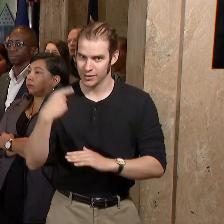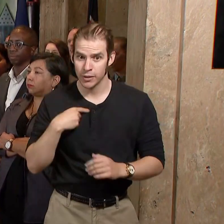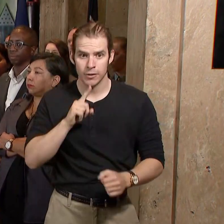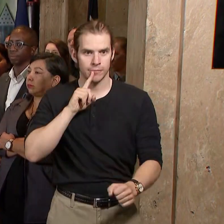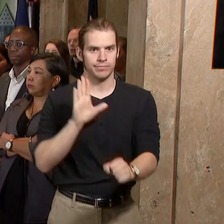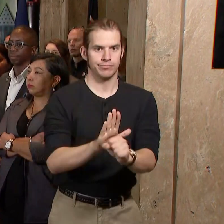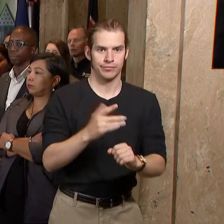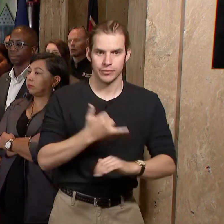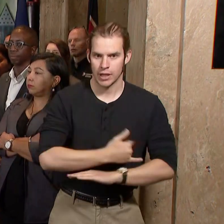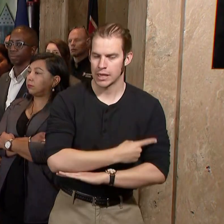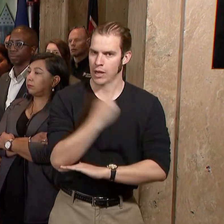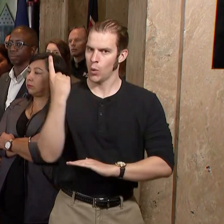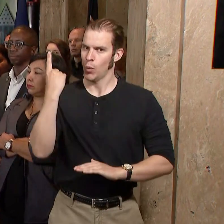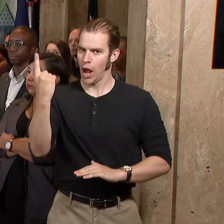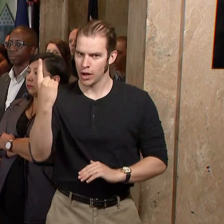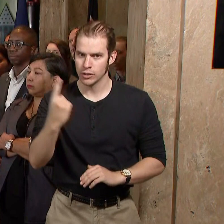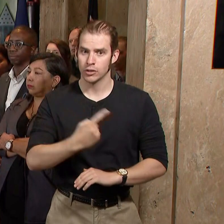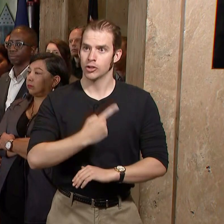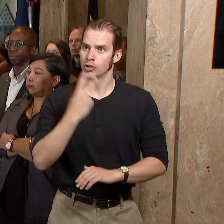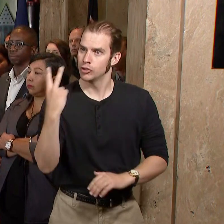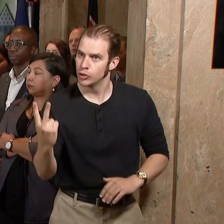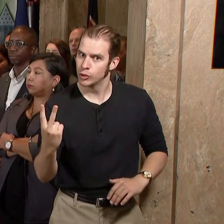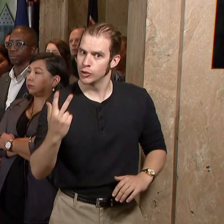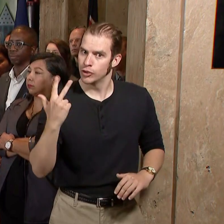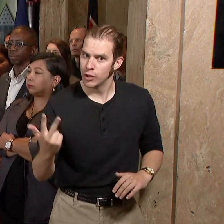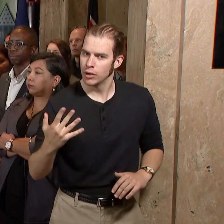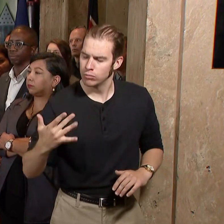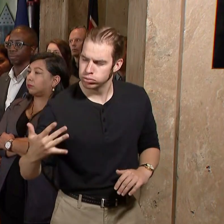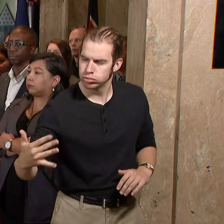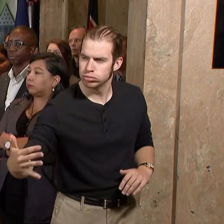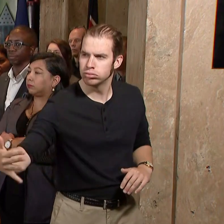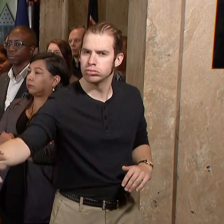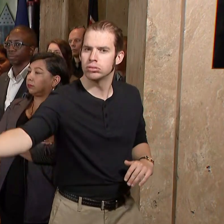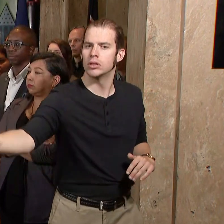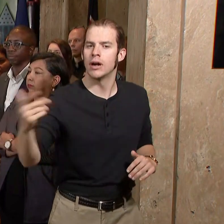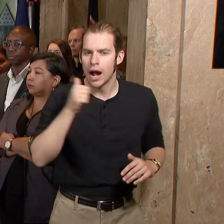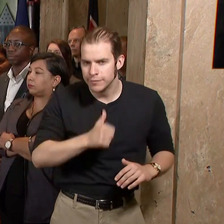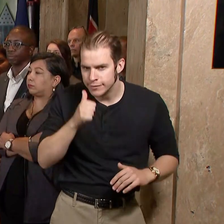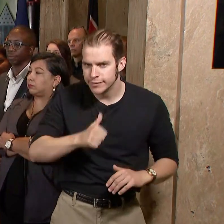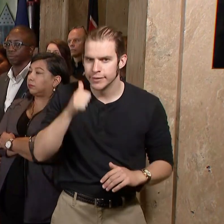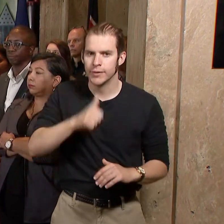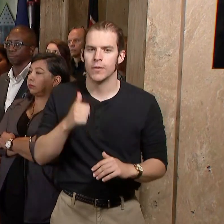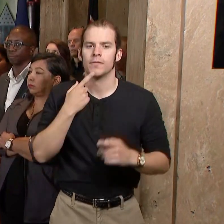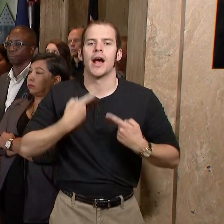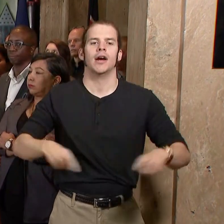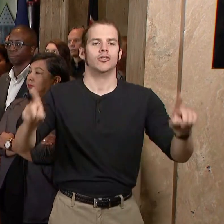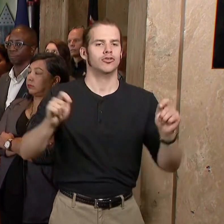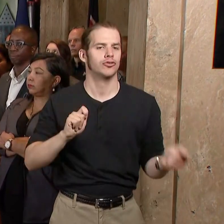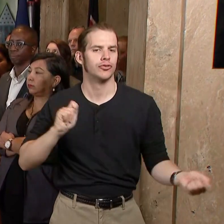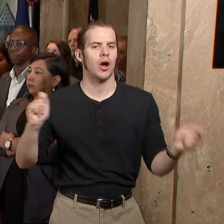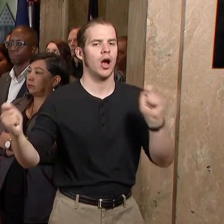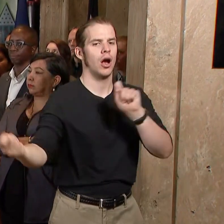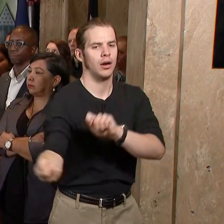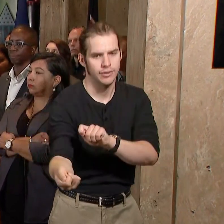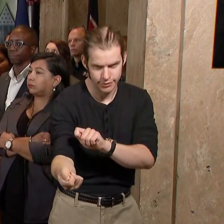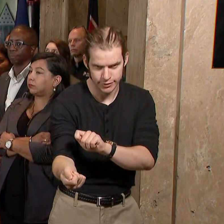three and day four and every day until we can fundamentally transform the way the city feels. For those people who run house struggling to get their lives back